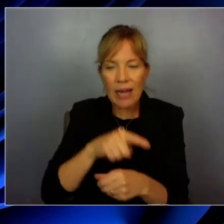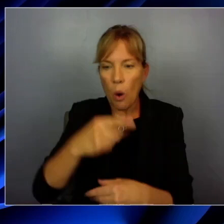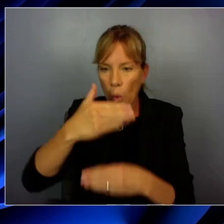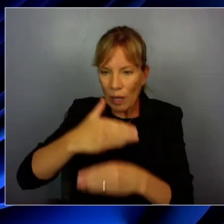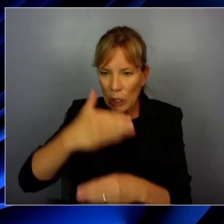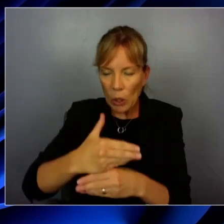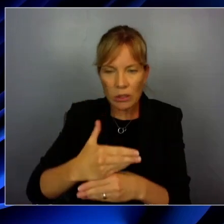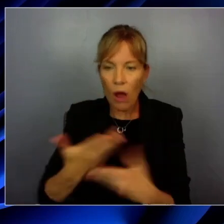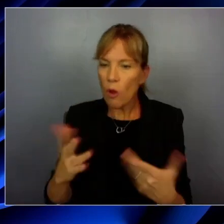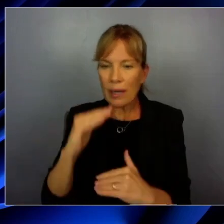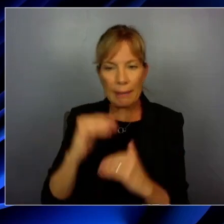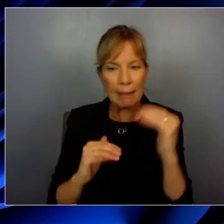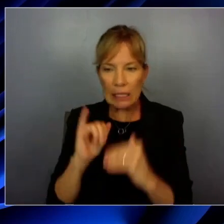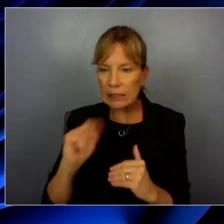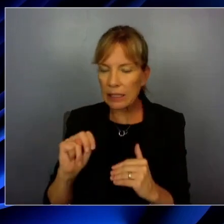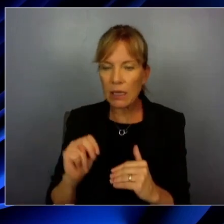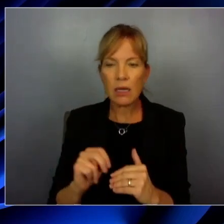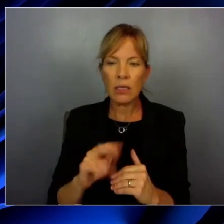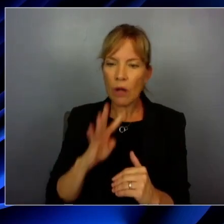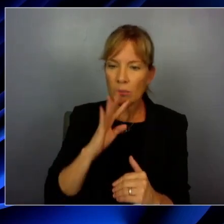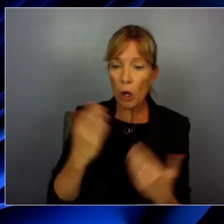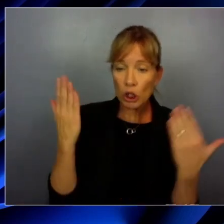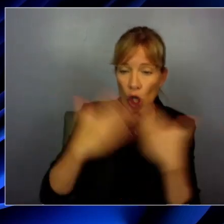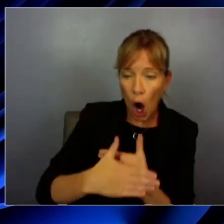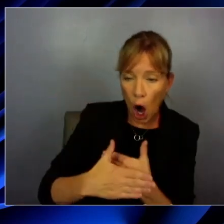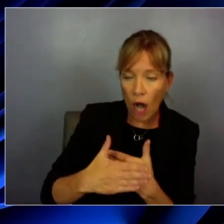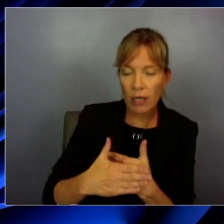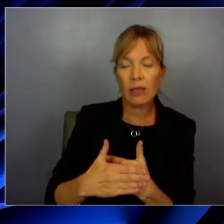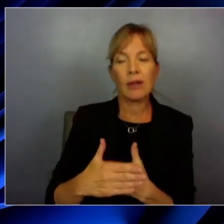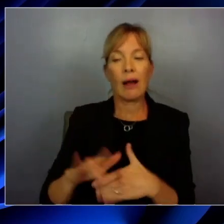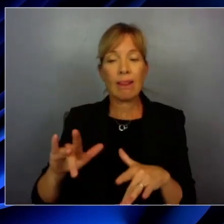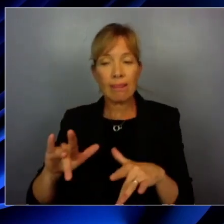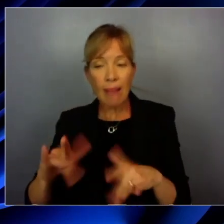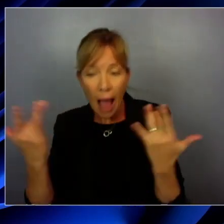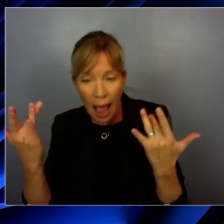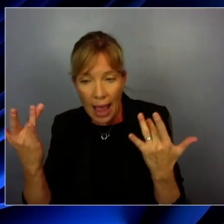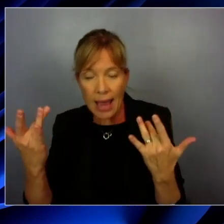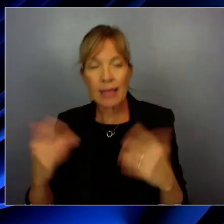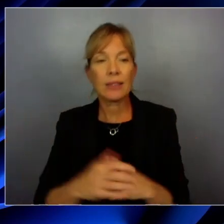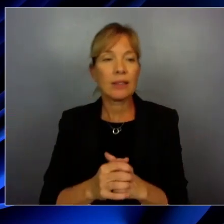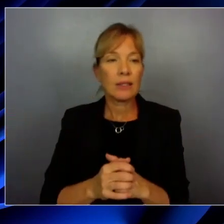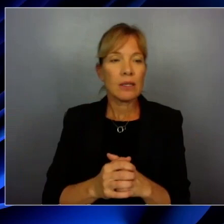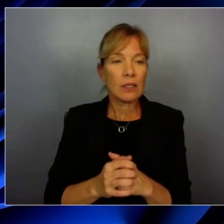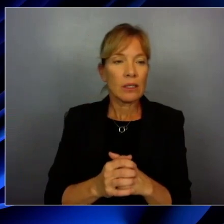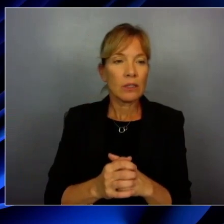We mentioned dark themes and we mentioned light themes and so we got six different built-in